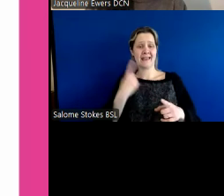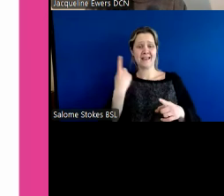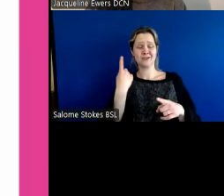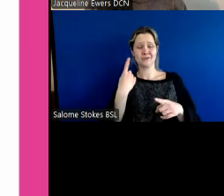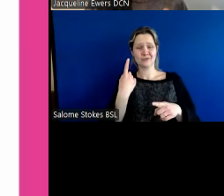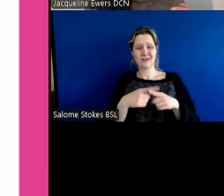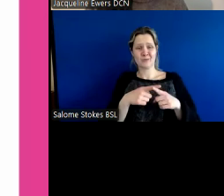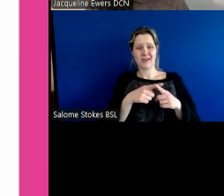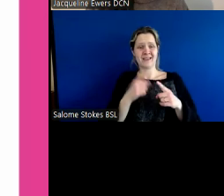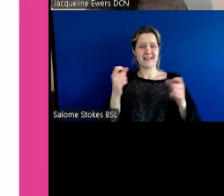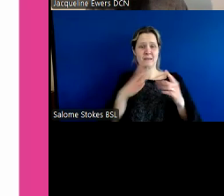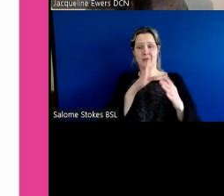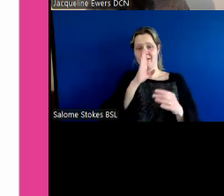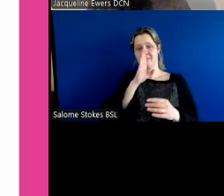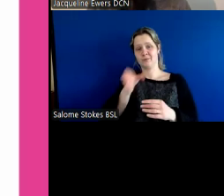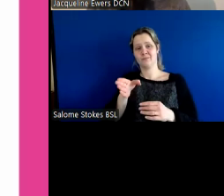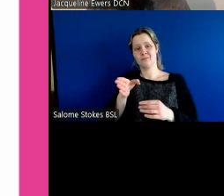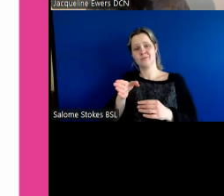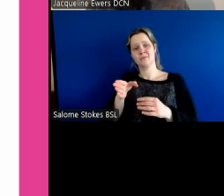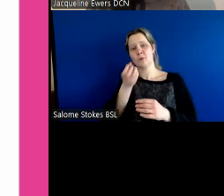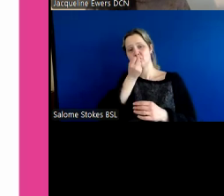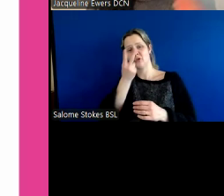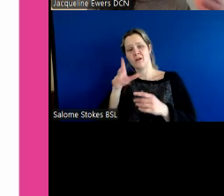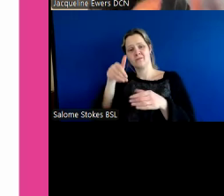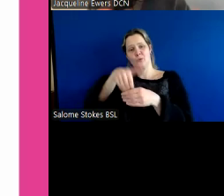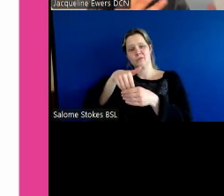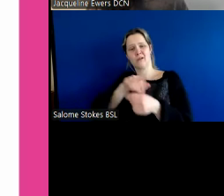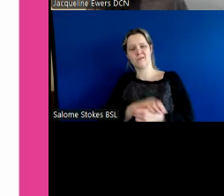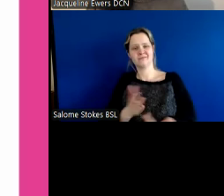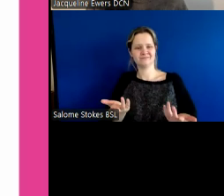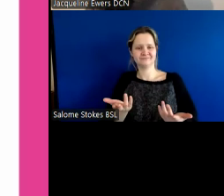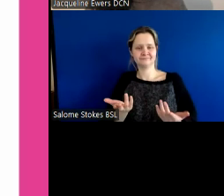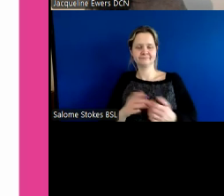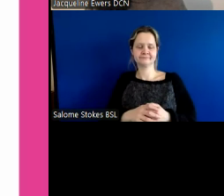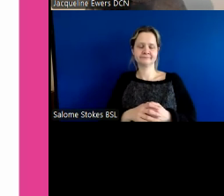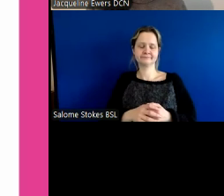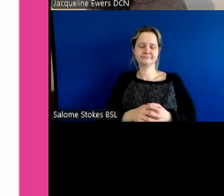your email to the spam folder. Of course, there's a sustainability issue.